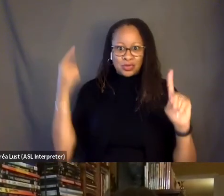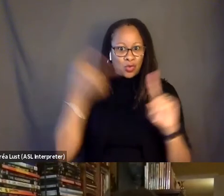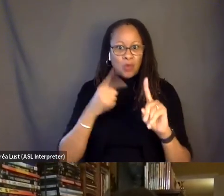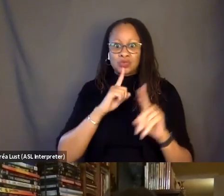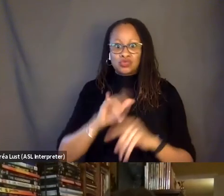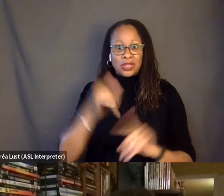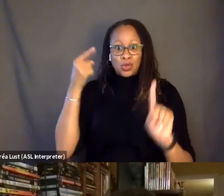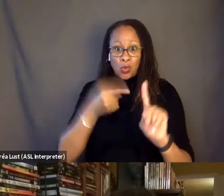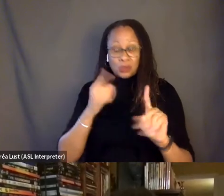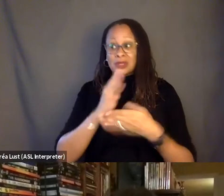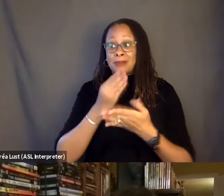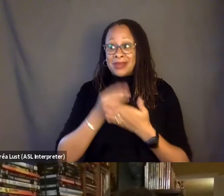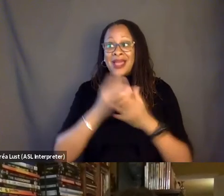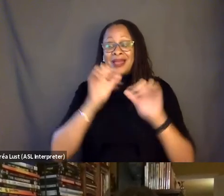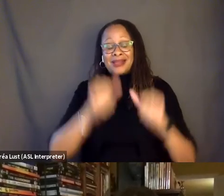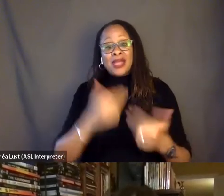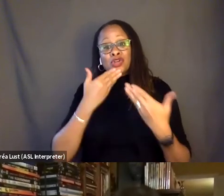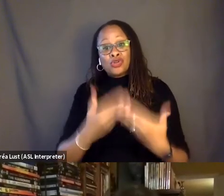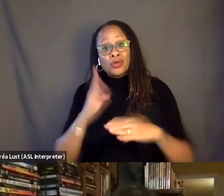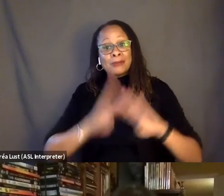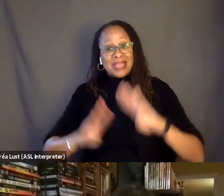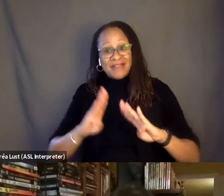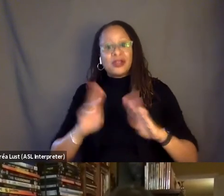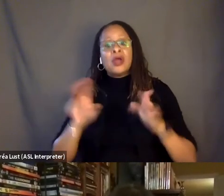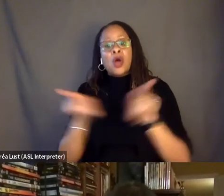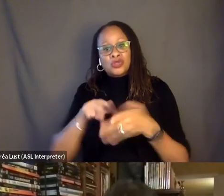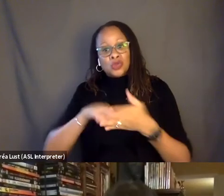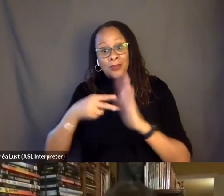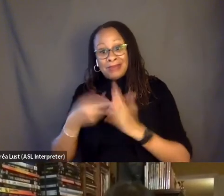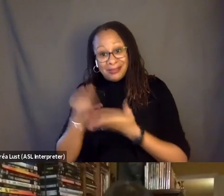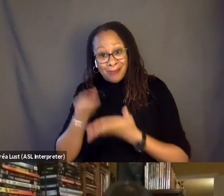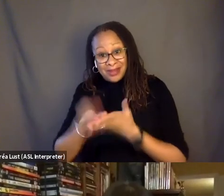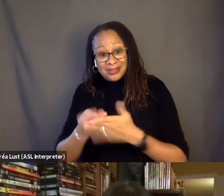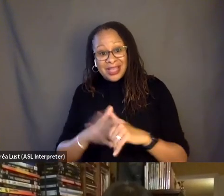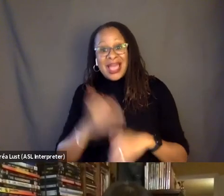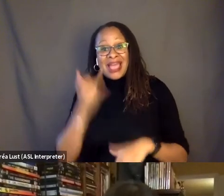can good behavior also mean money, right? If bad is money then can good be money?